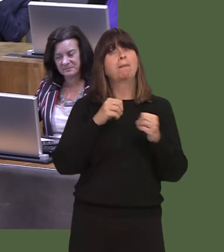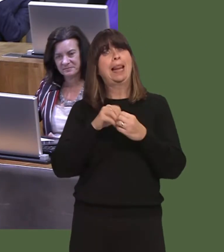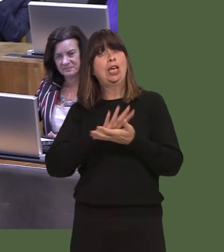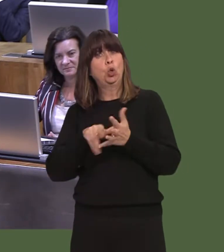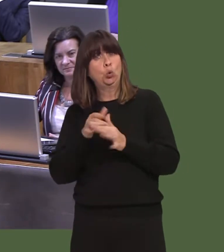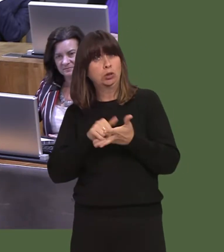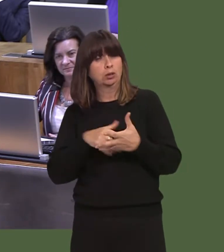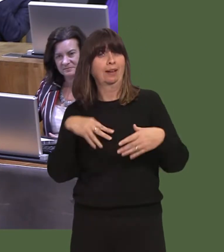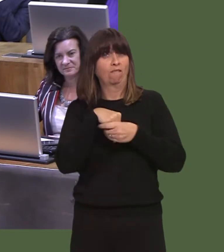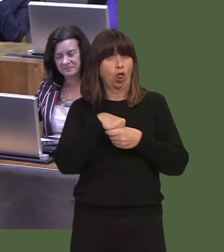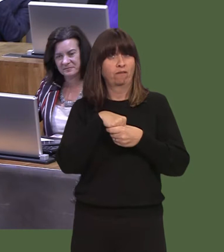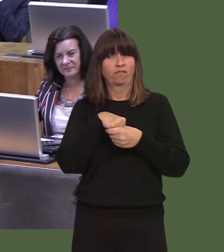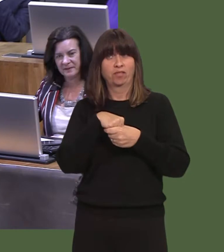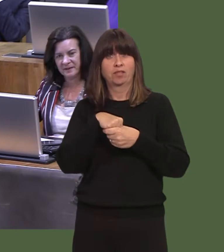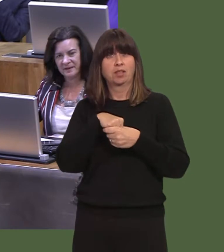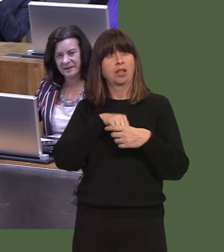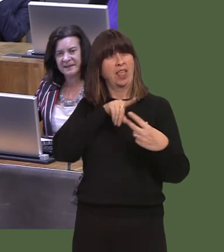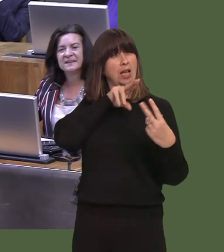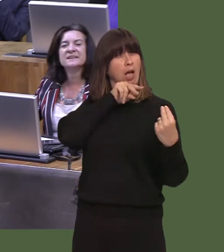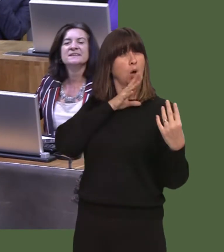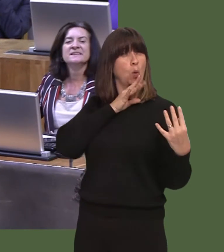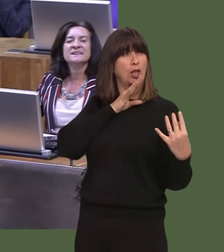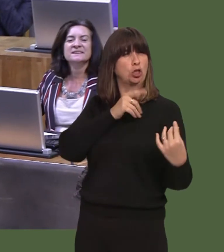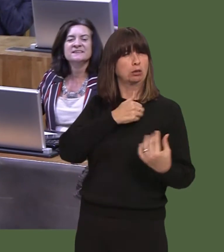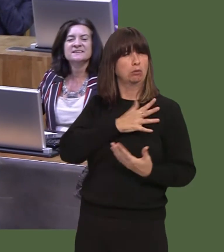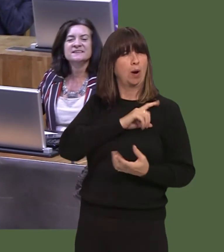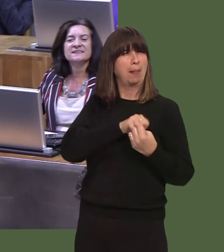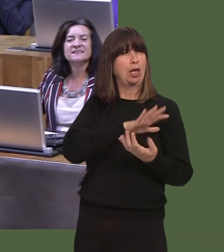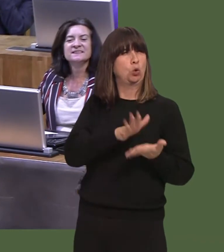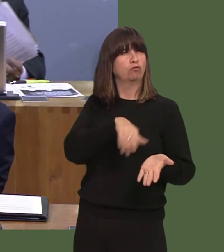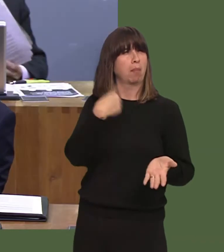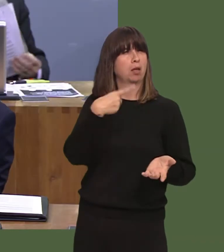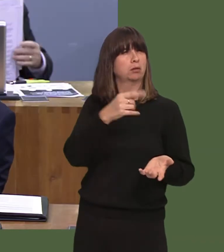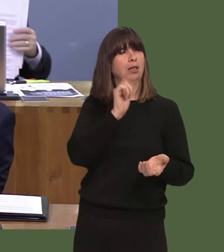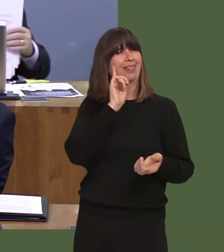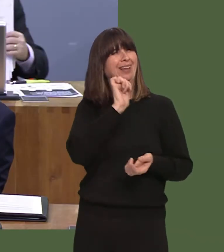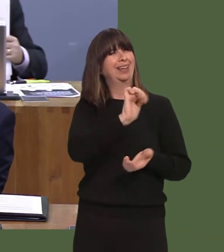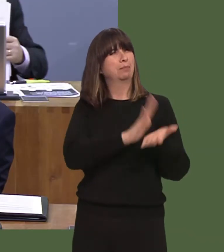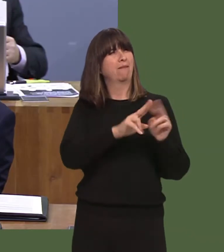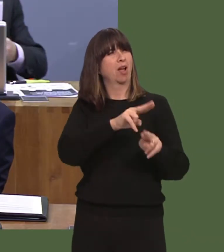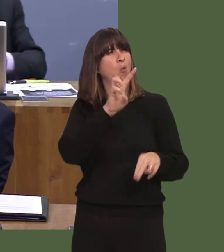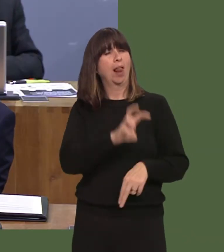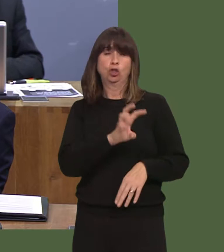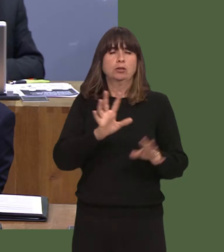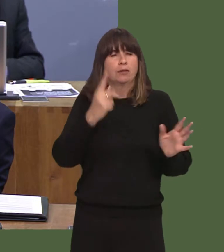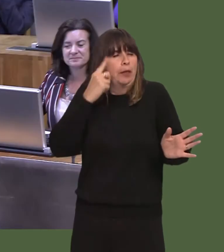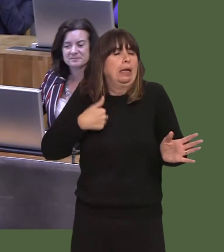It is said they spoke Welsh to each other. I'm not quite sure, because Billy Hughes was brought up in London of Welsh parentage, I